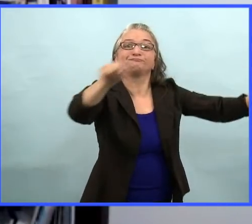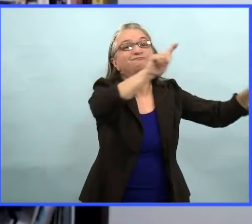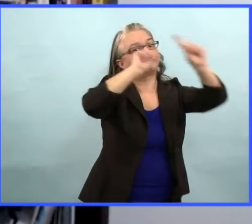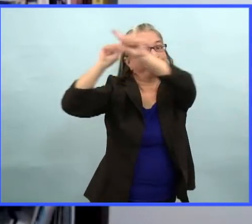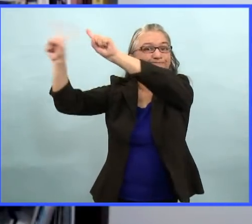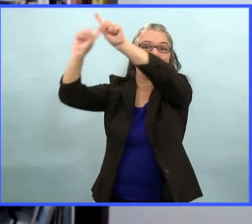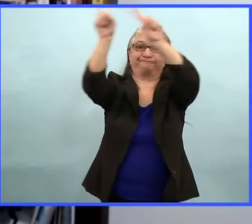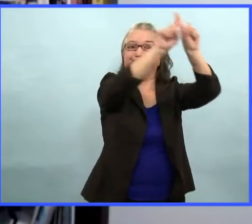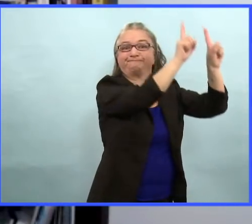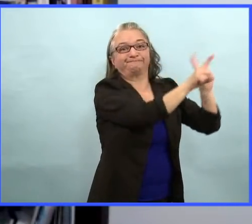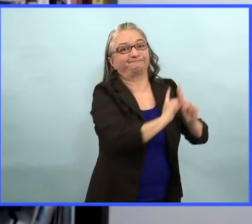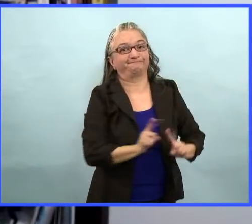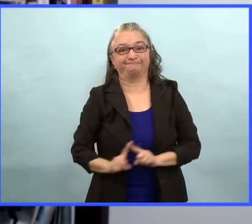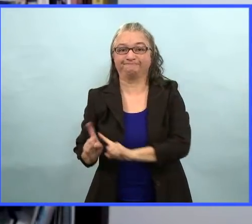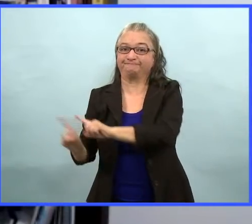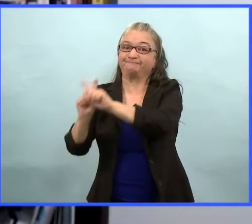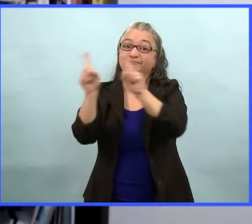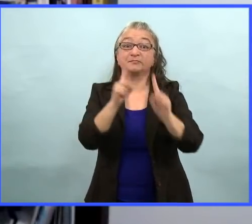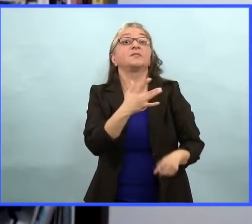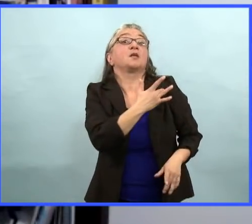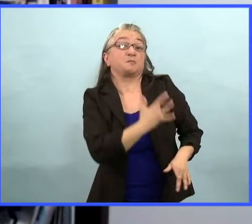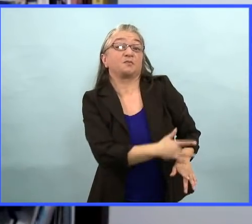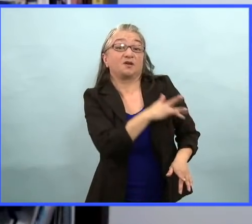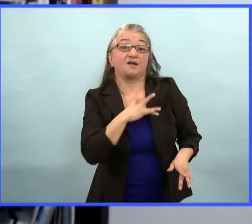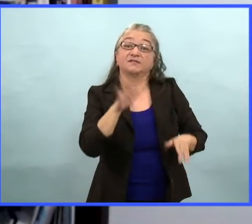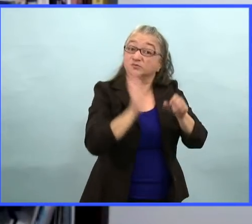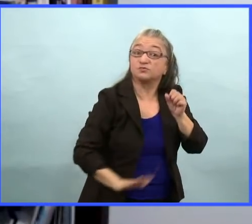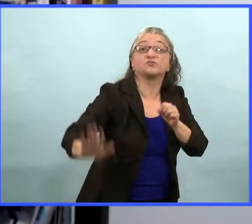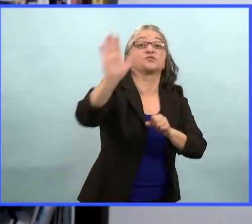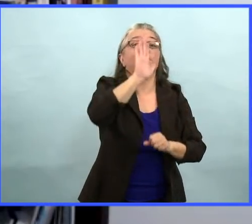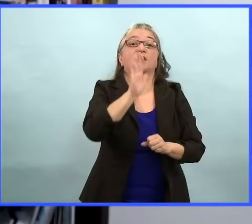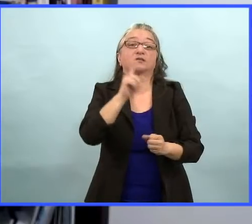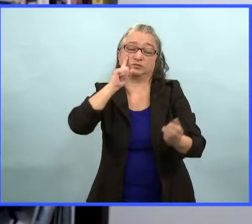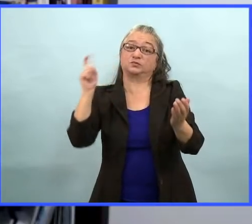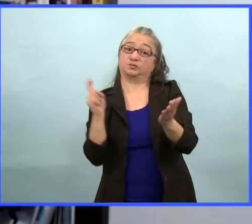wide we have seen a strong uptake with the second dose as dr anderson just demonstrated